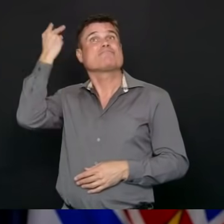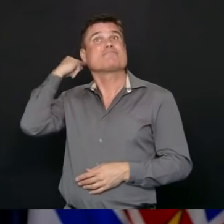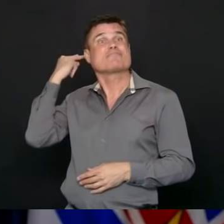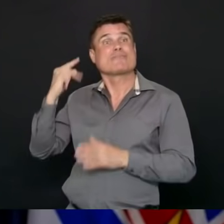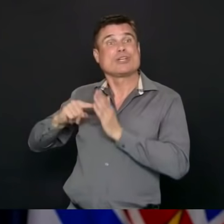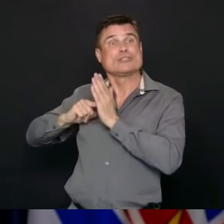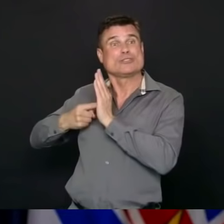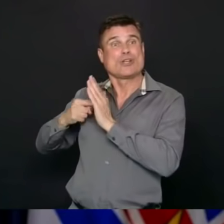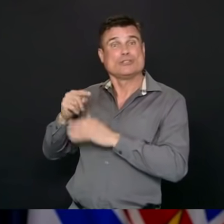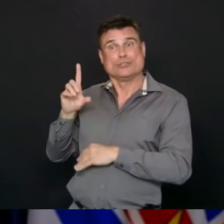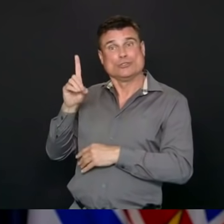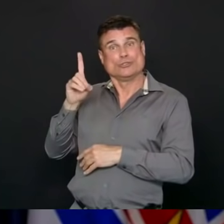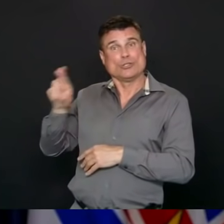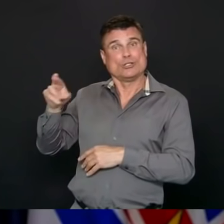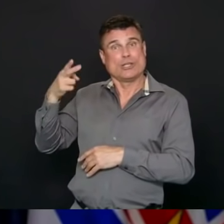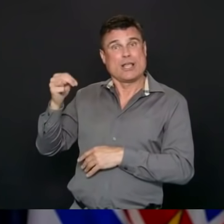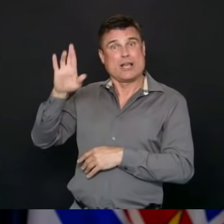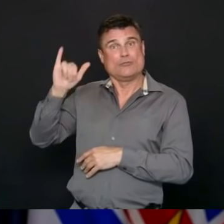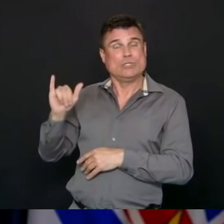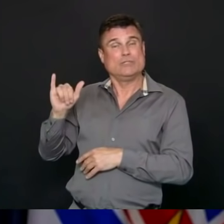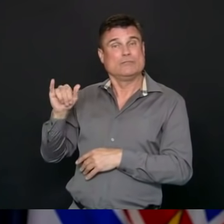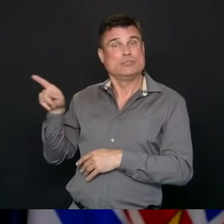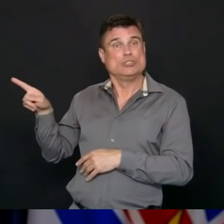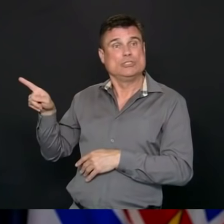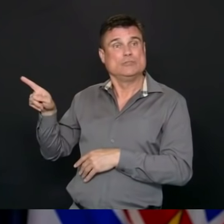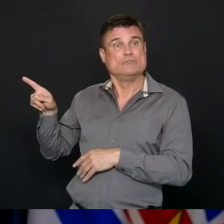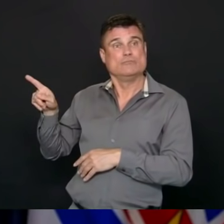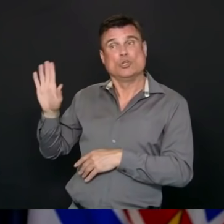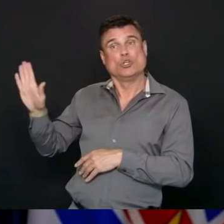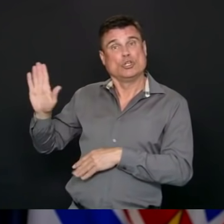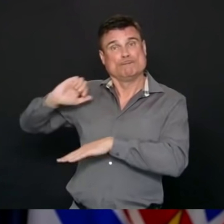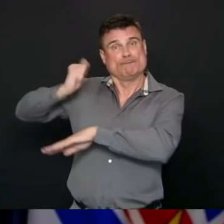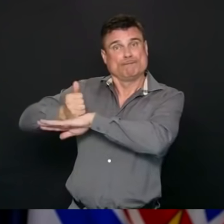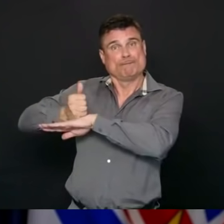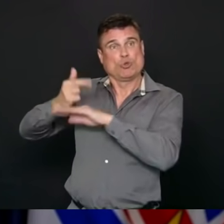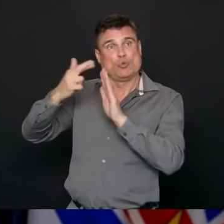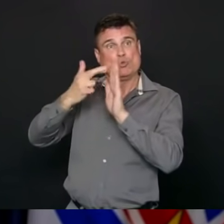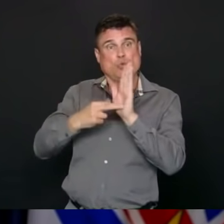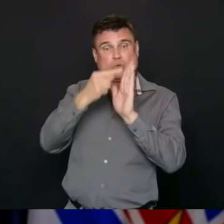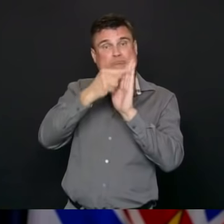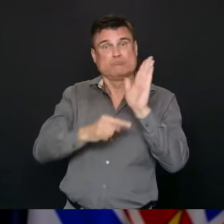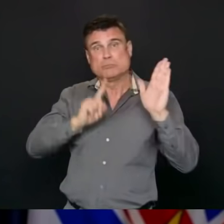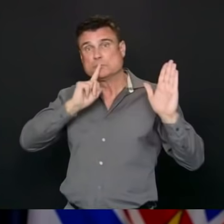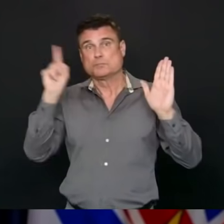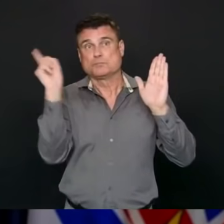orders than other jurisdictions and there have been fewer rules. What is happened in British Columbia is the people have been committed to